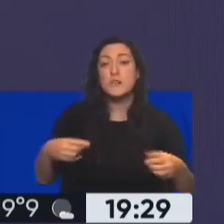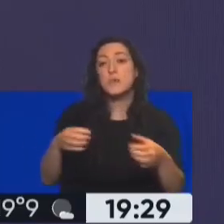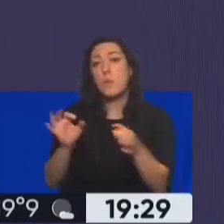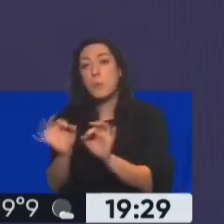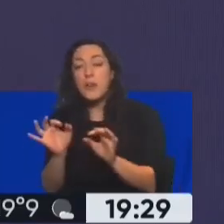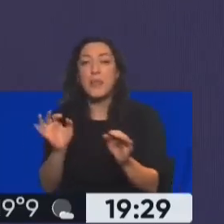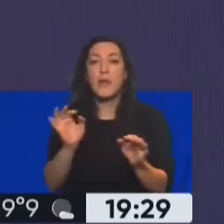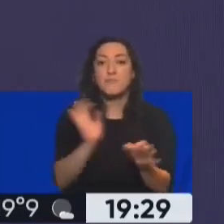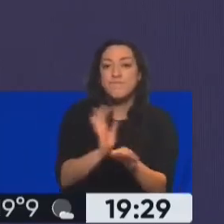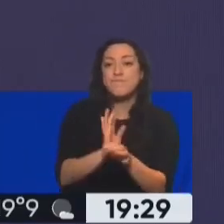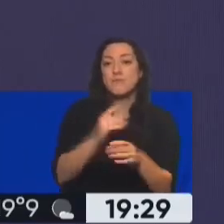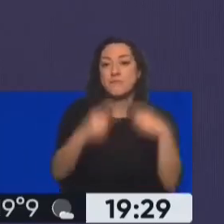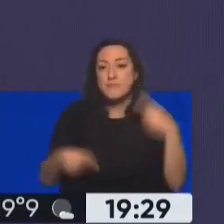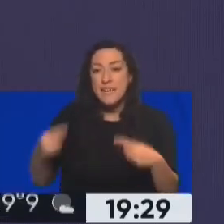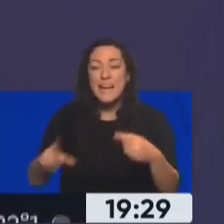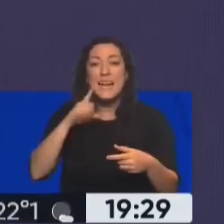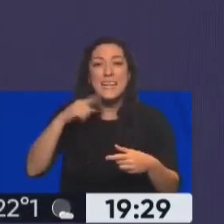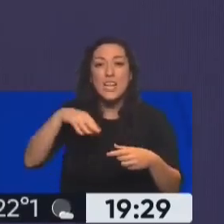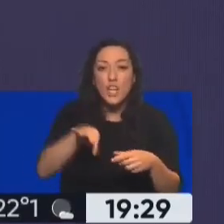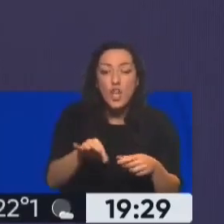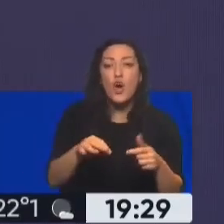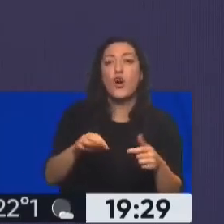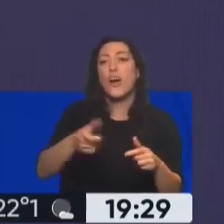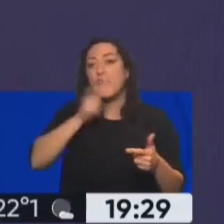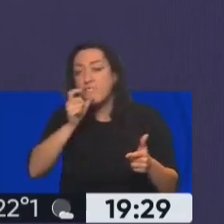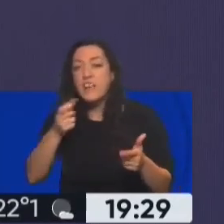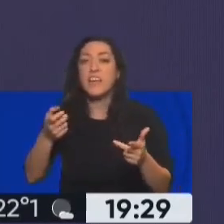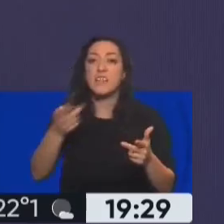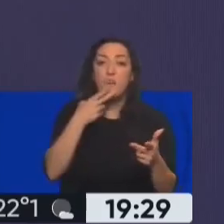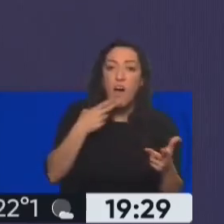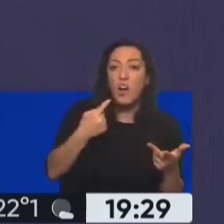We have, for example, linen coffee, tobacco.